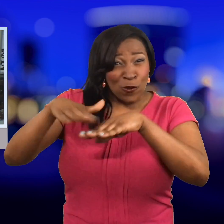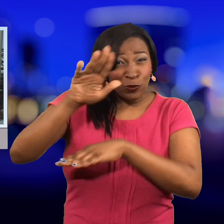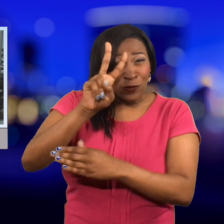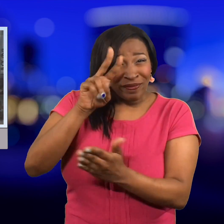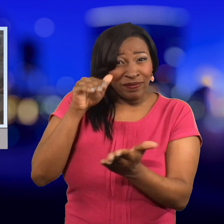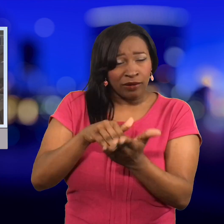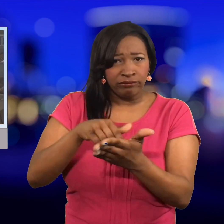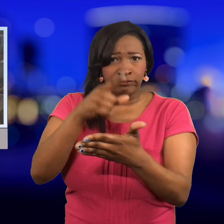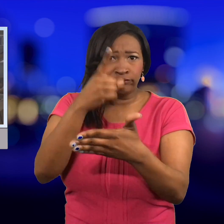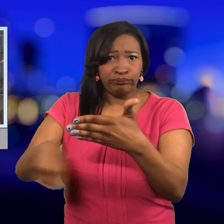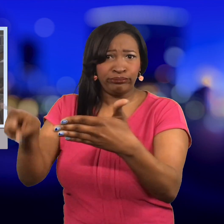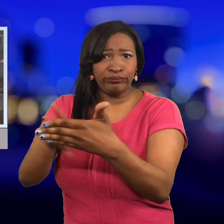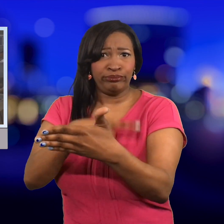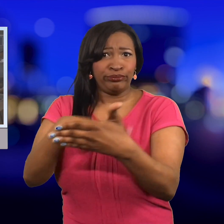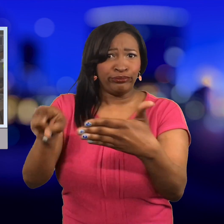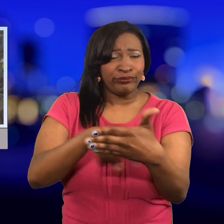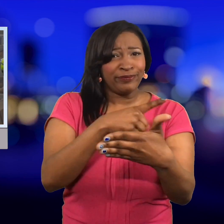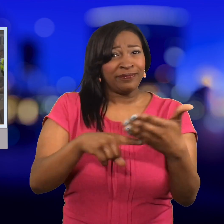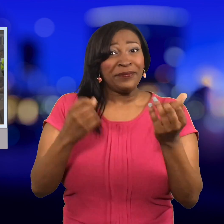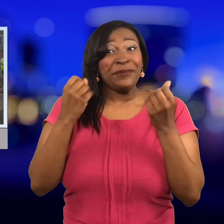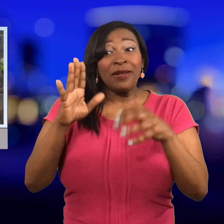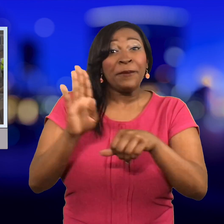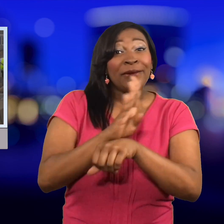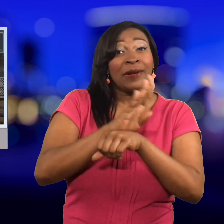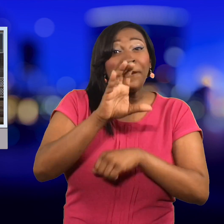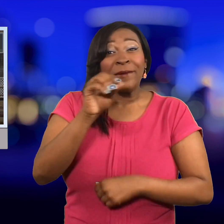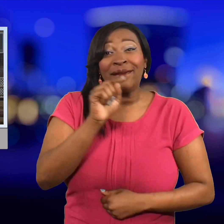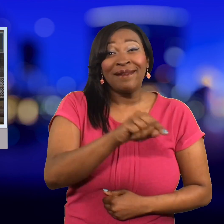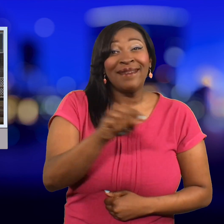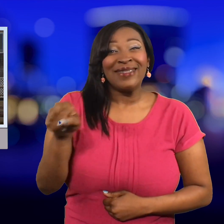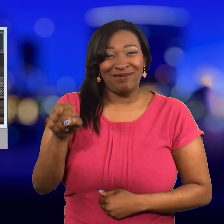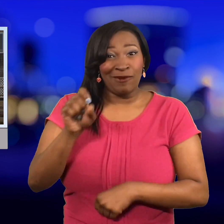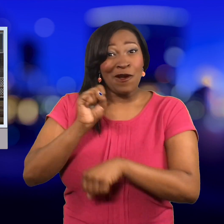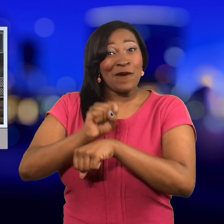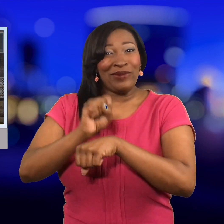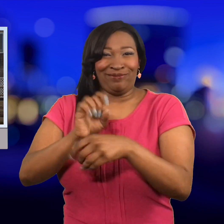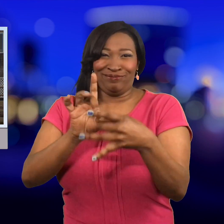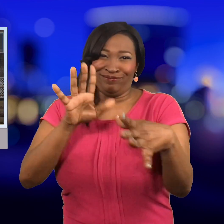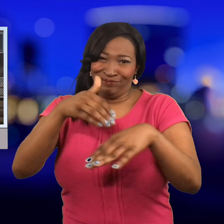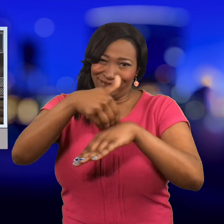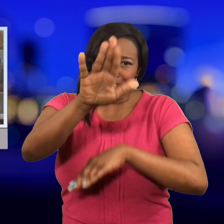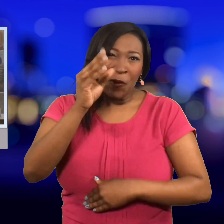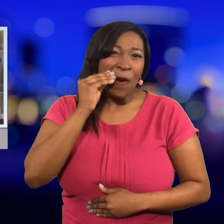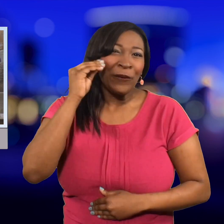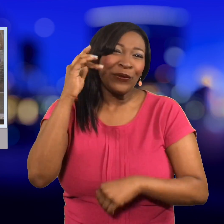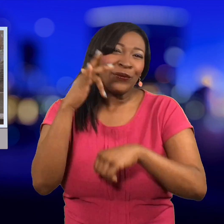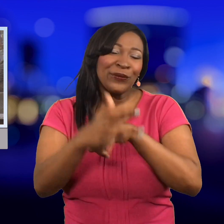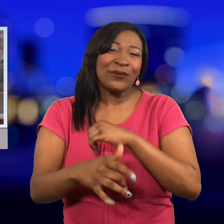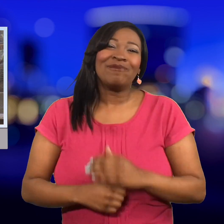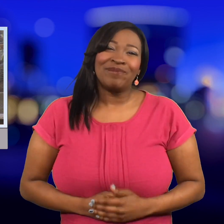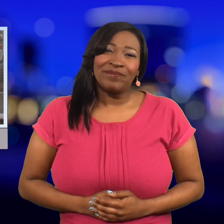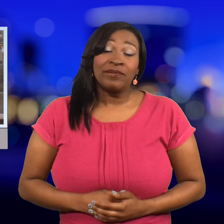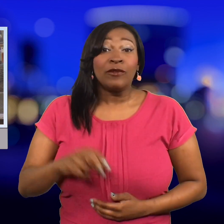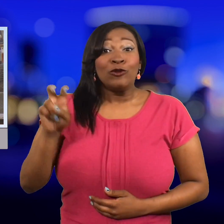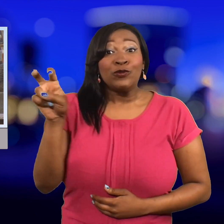And more than 2,000 flights have been canceled. Many companies are sending their employees home early.